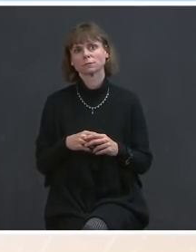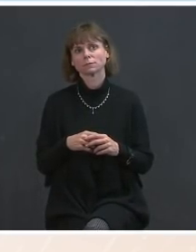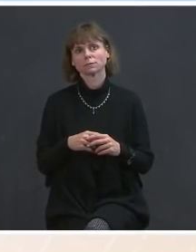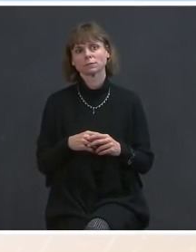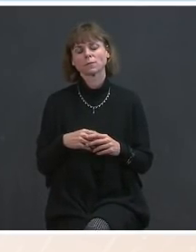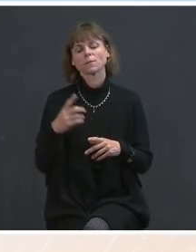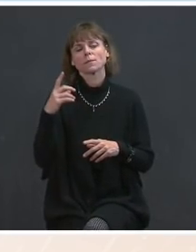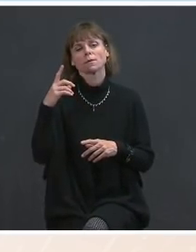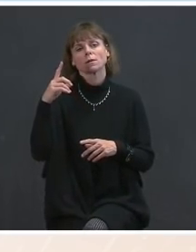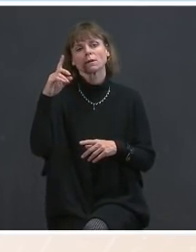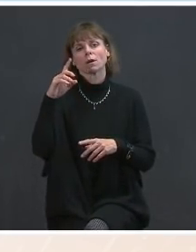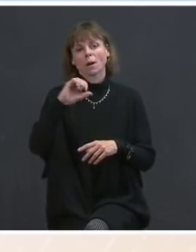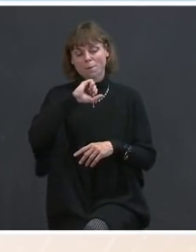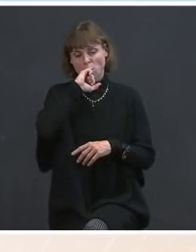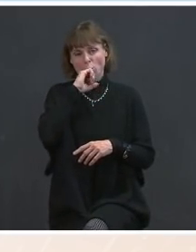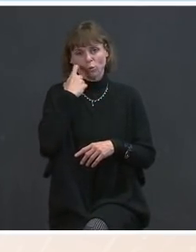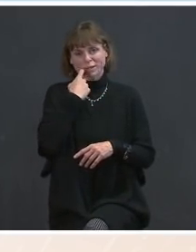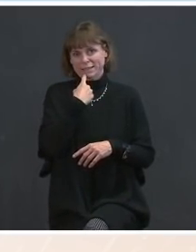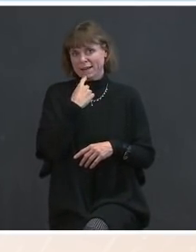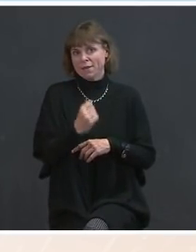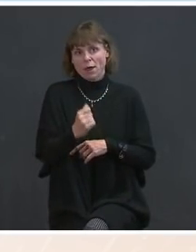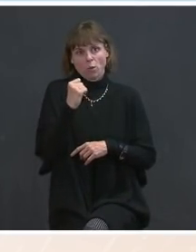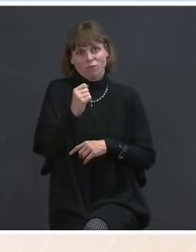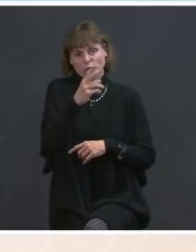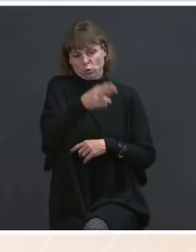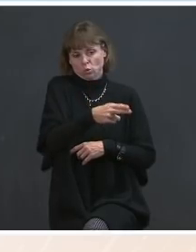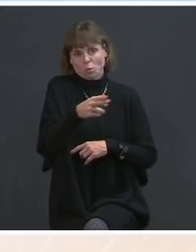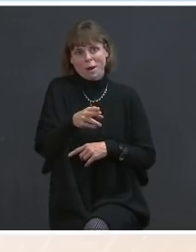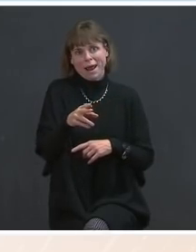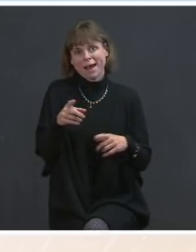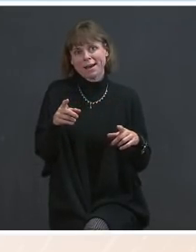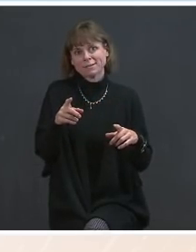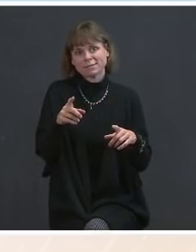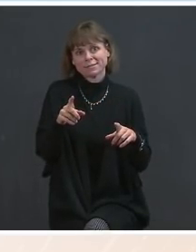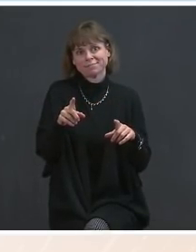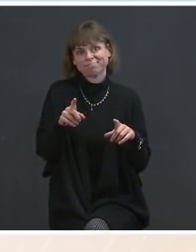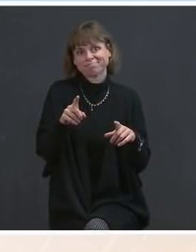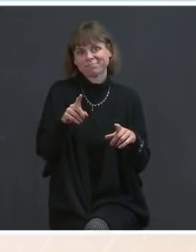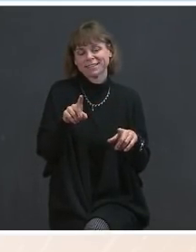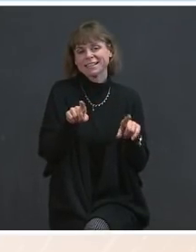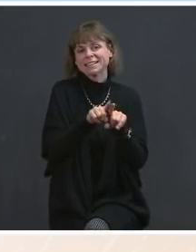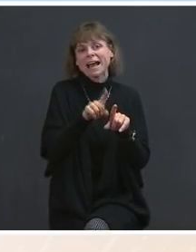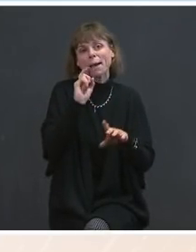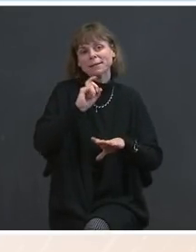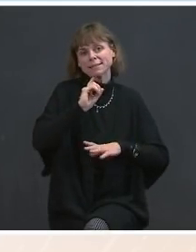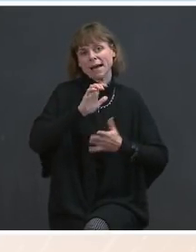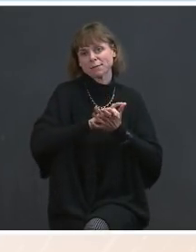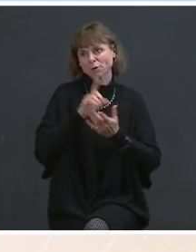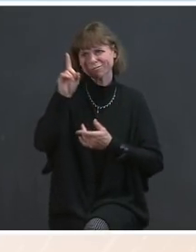Does he have a personal response to that? Ms. Psaki: I don't think he has a personal response to the Vatican, no.